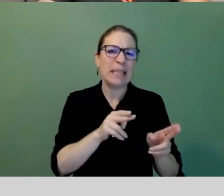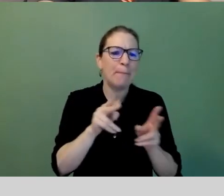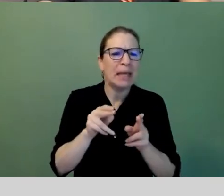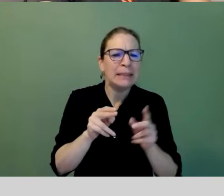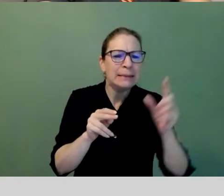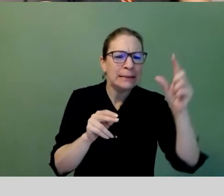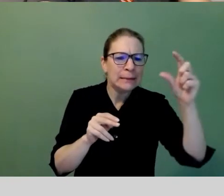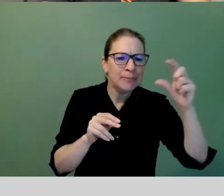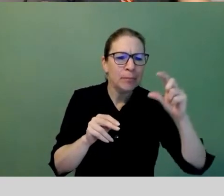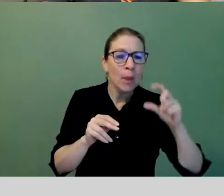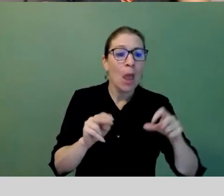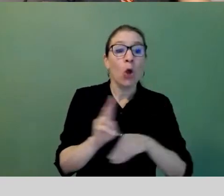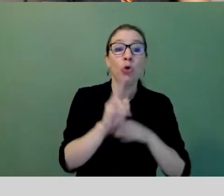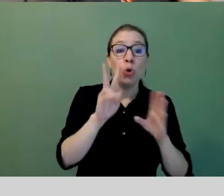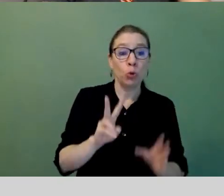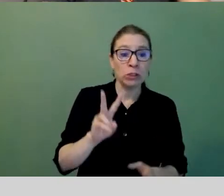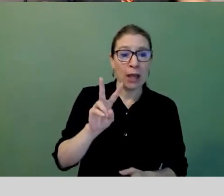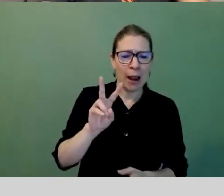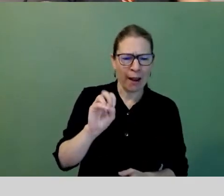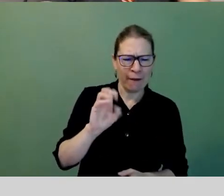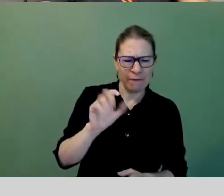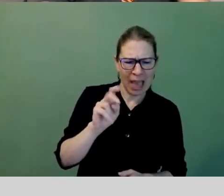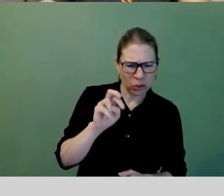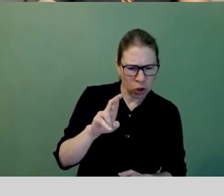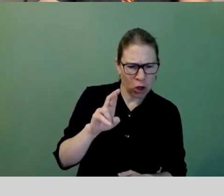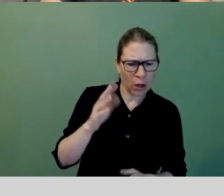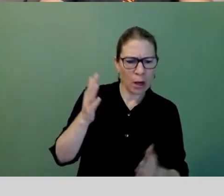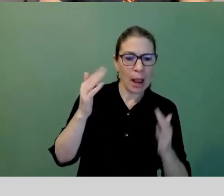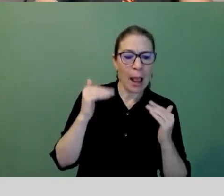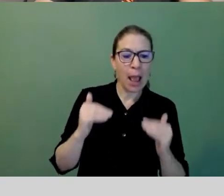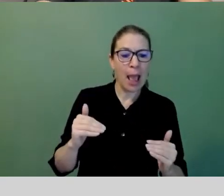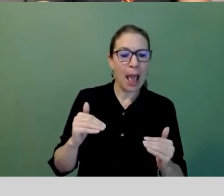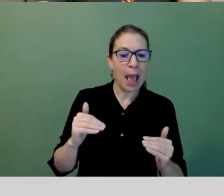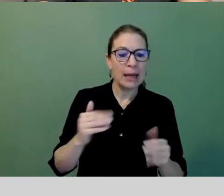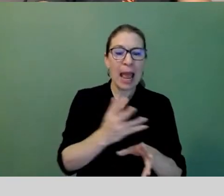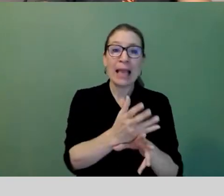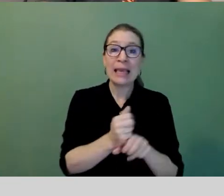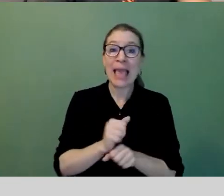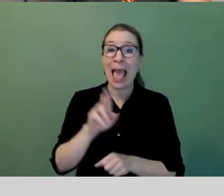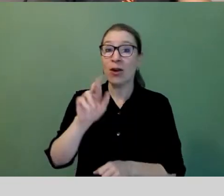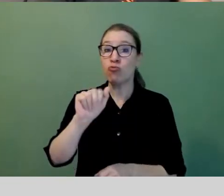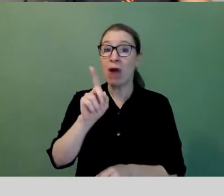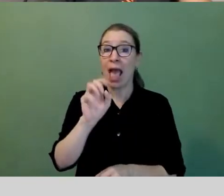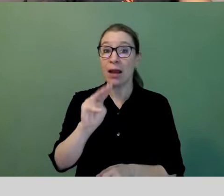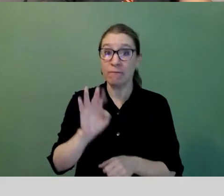So that is a user data. And that is a get random function.